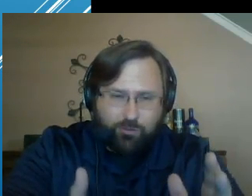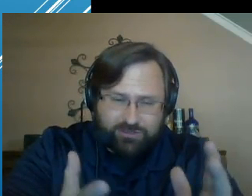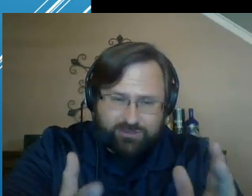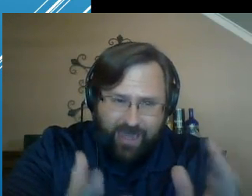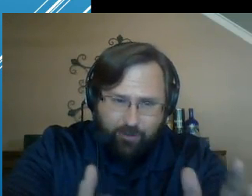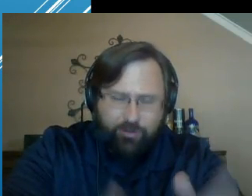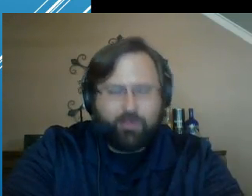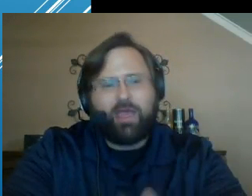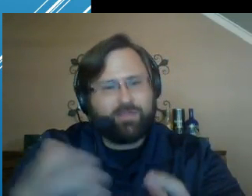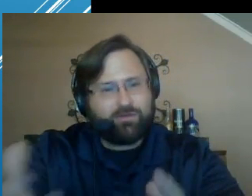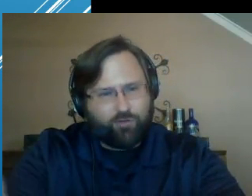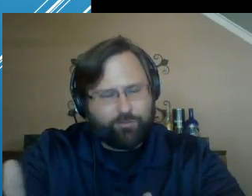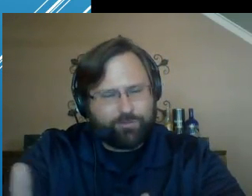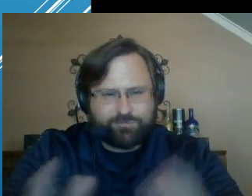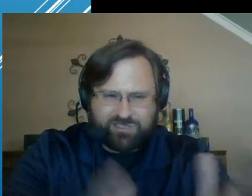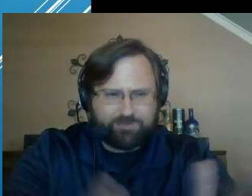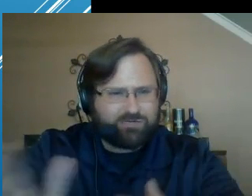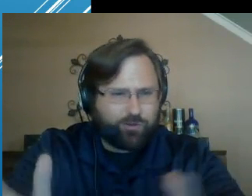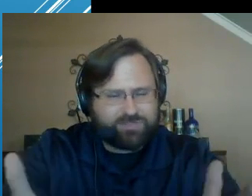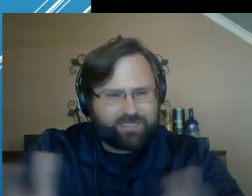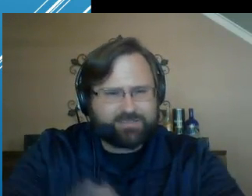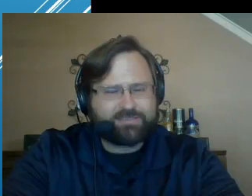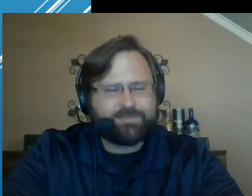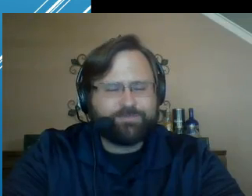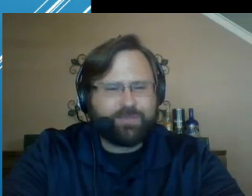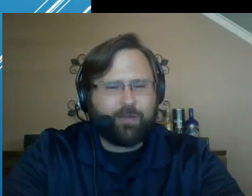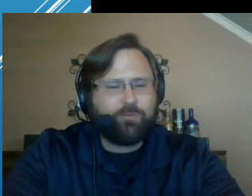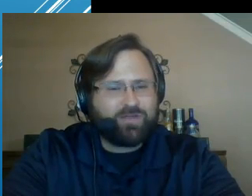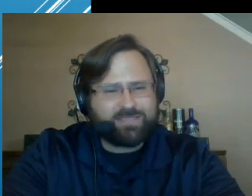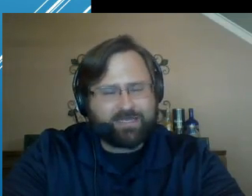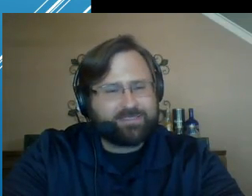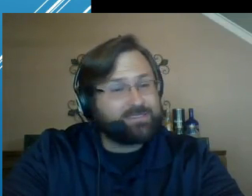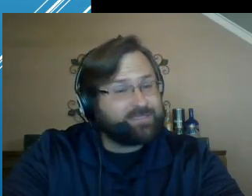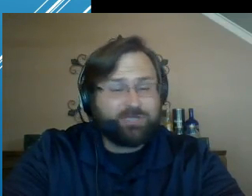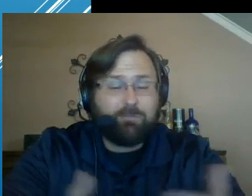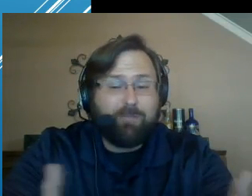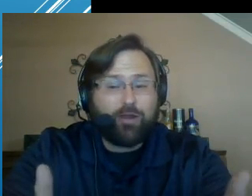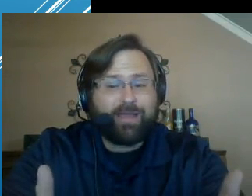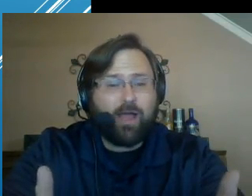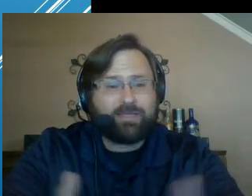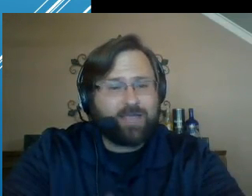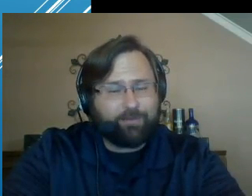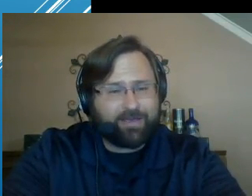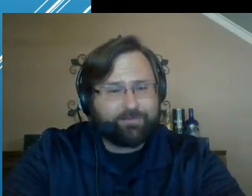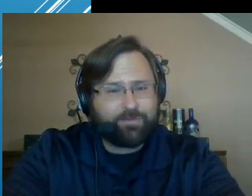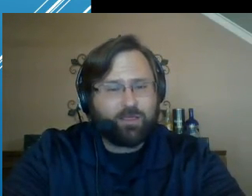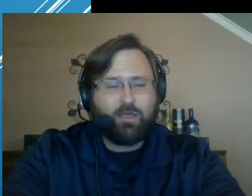course is a noun and a verb subject verb sentences now with these sentences the subject may or may not be a topic